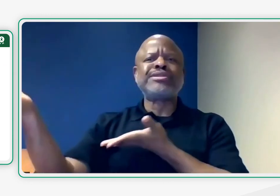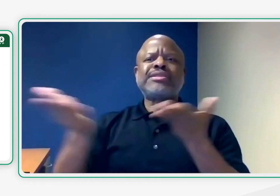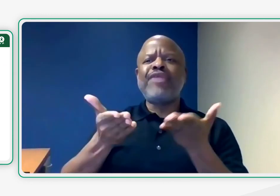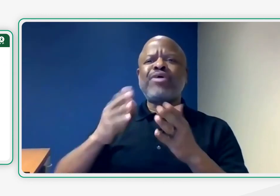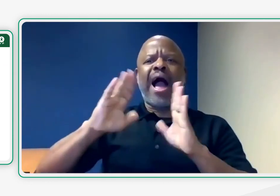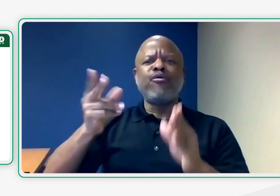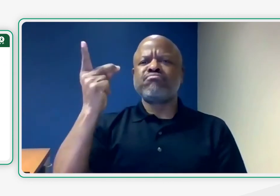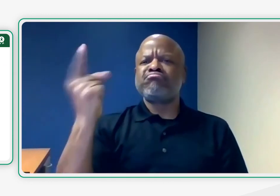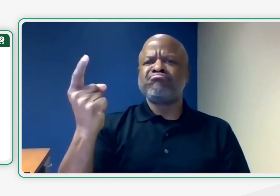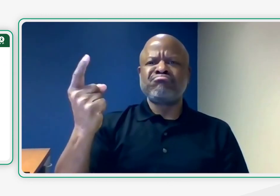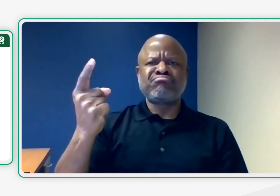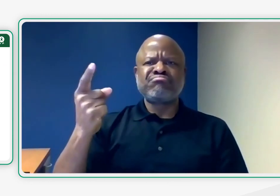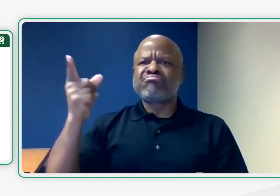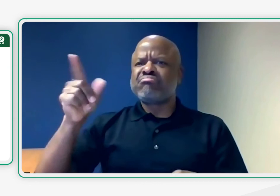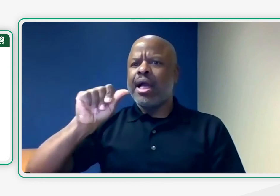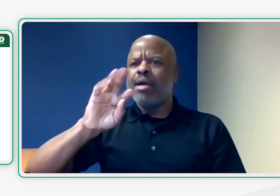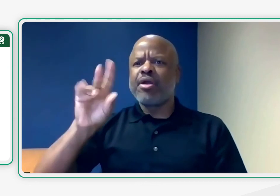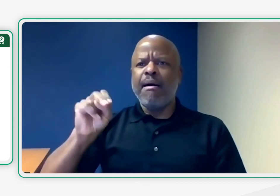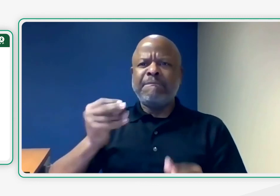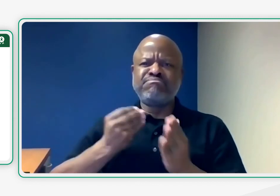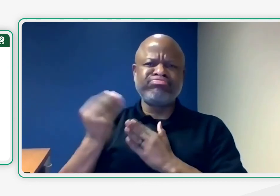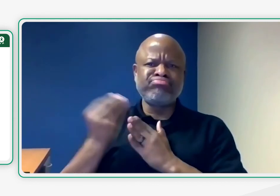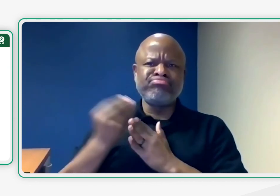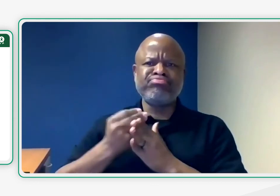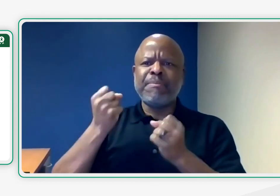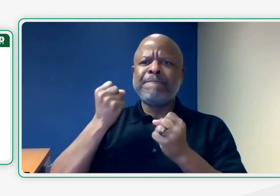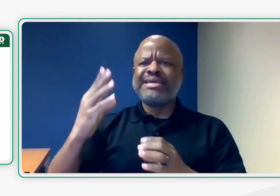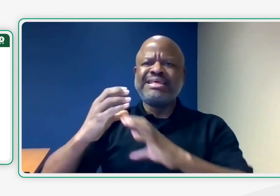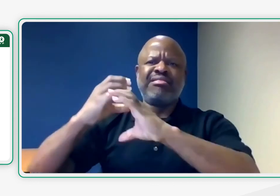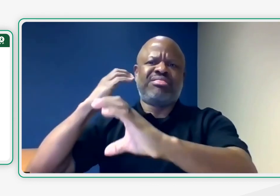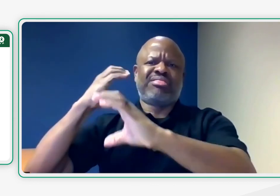has been, you know, people going home. And people ordering at home has gone up.